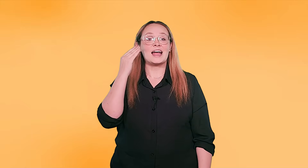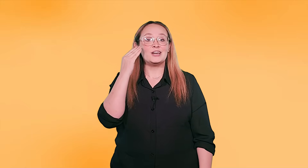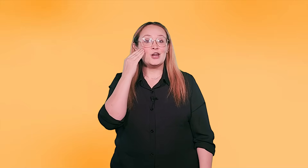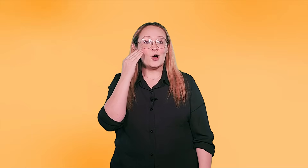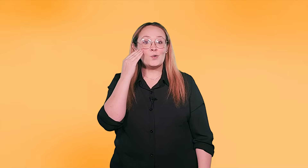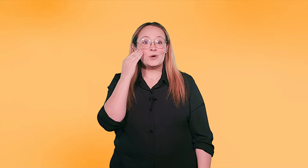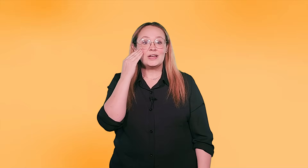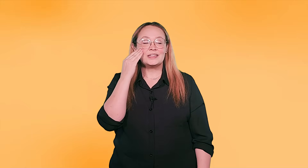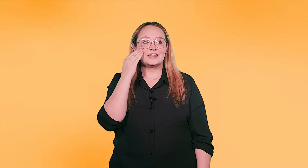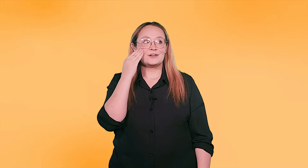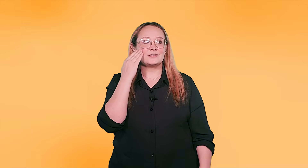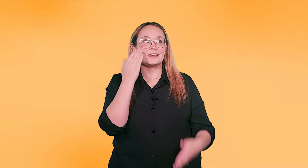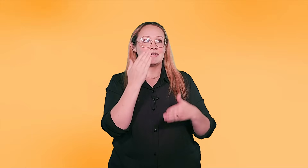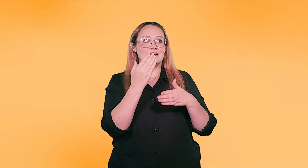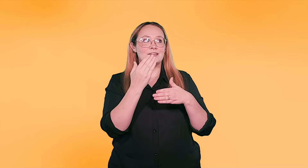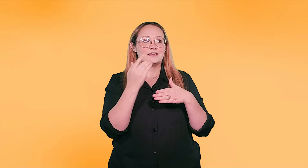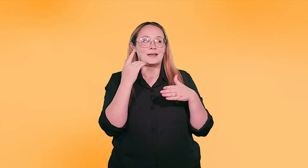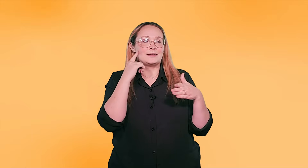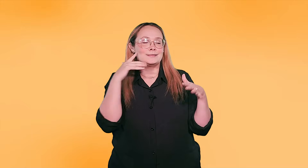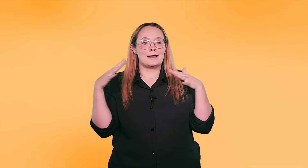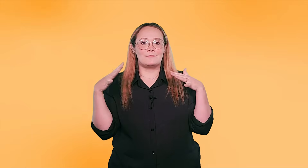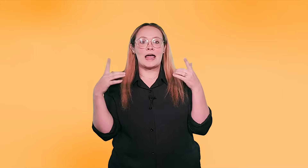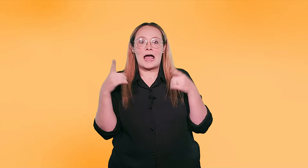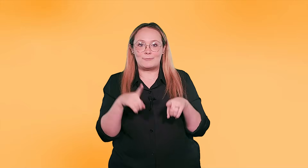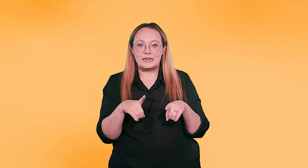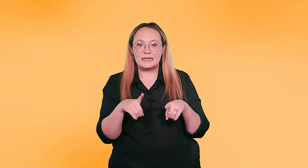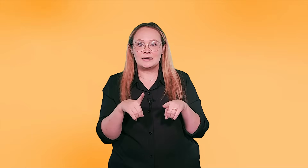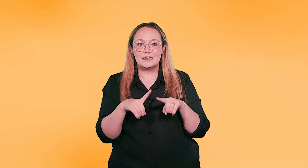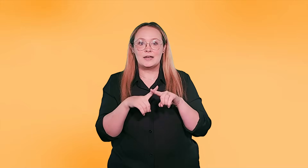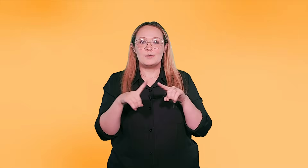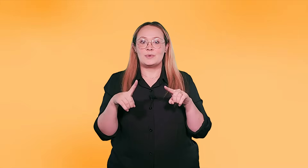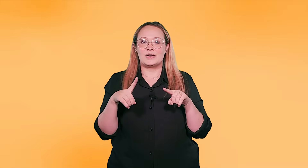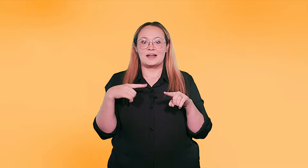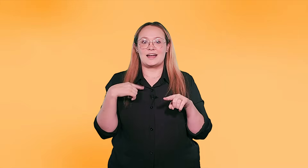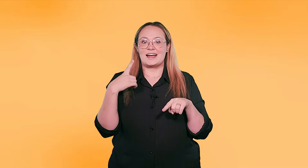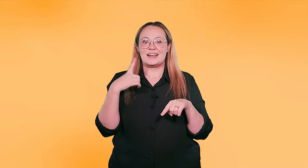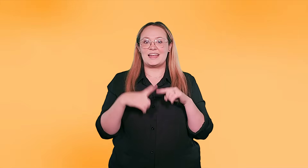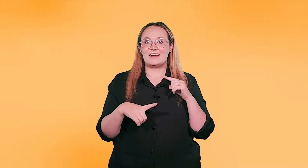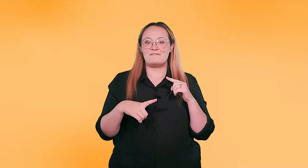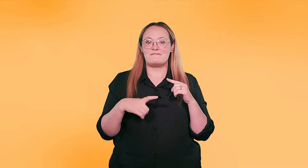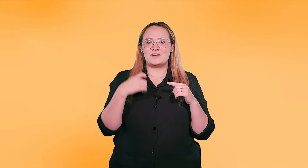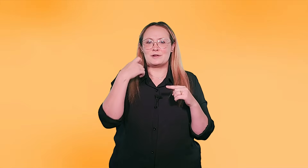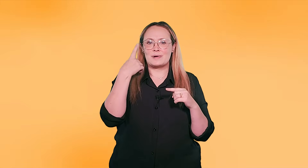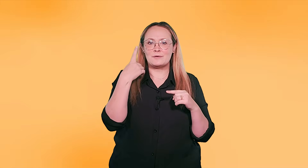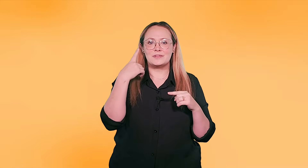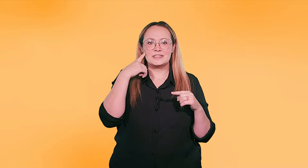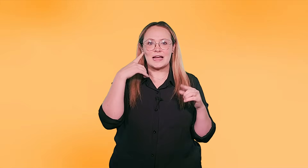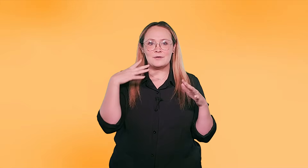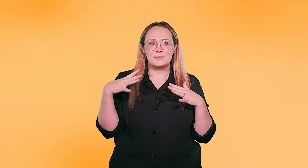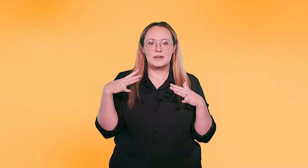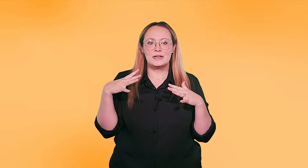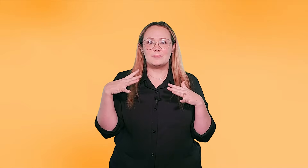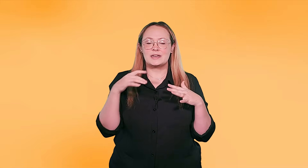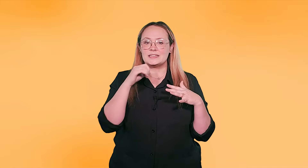I know that there's a sound happening, but I can't figure out the sound because